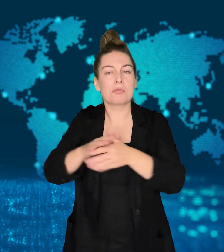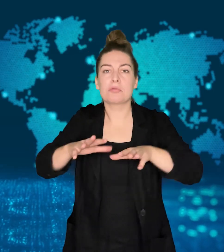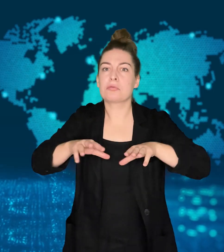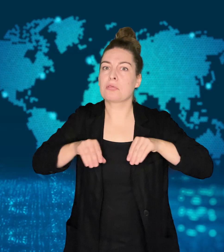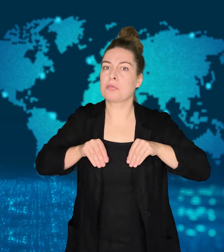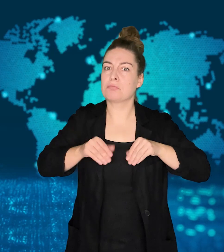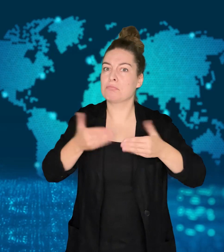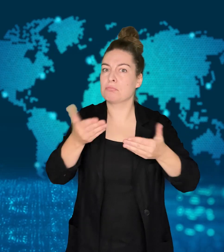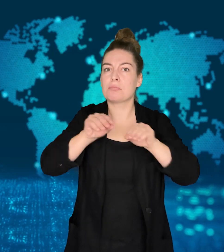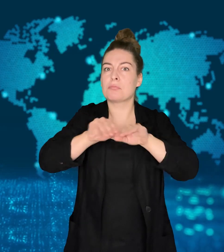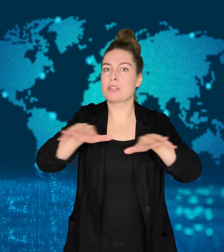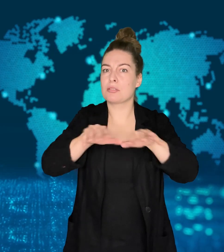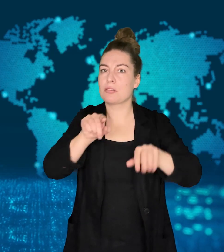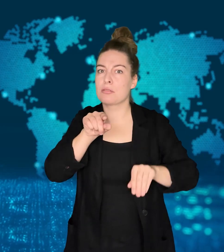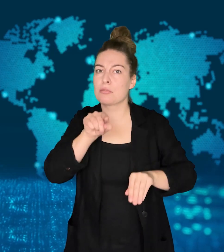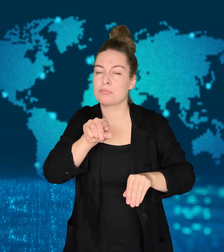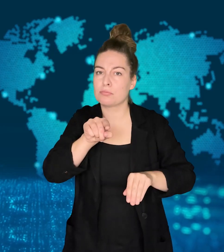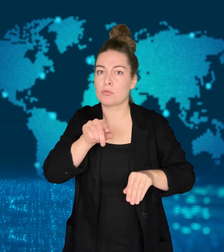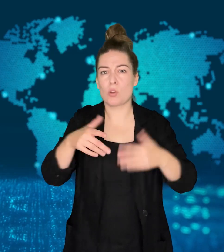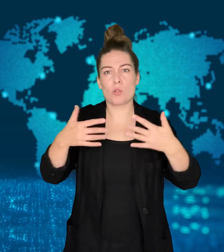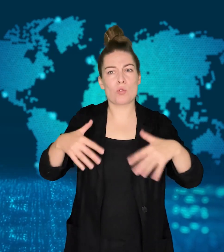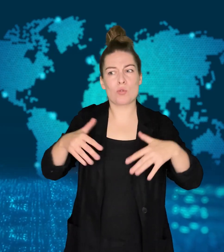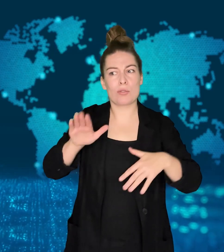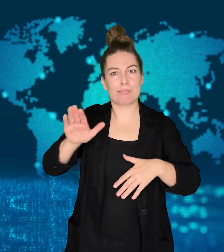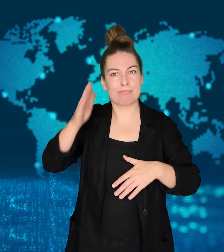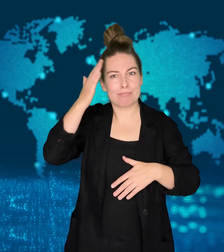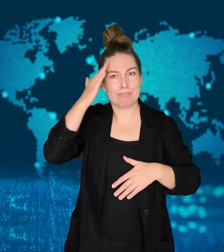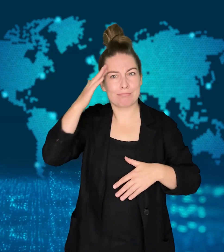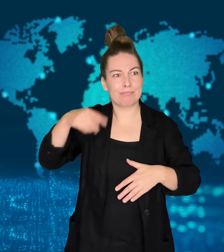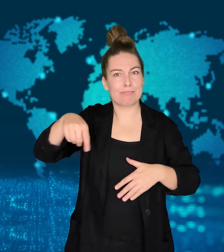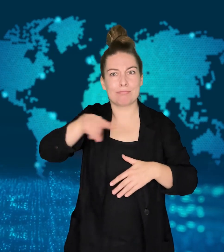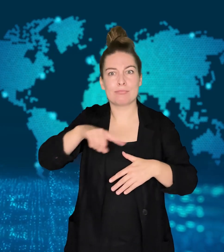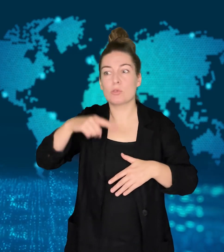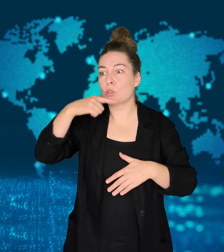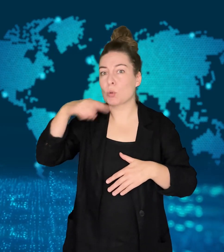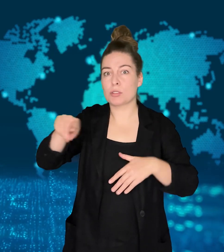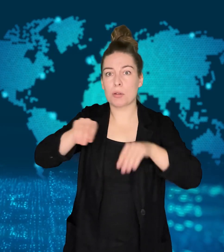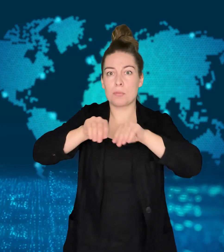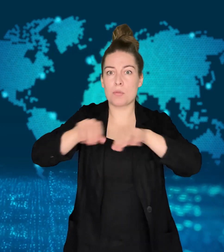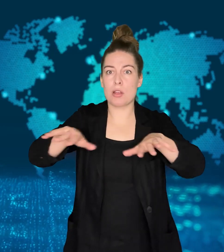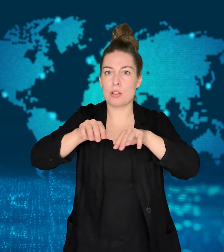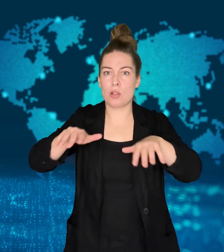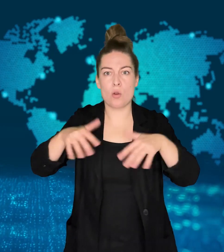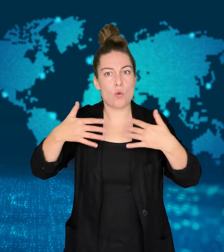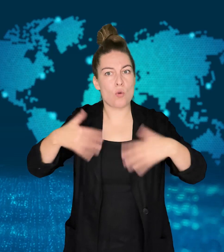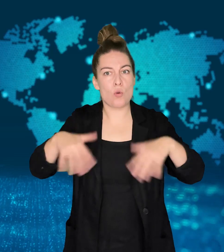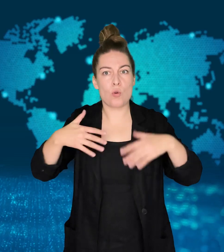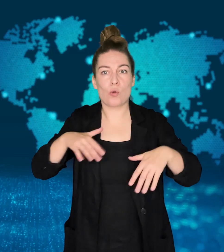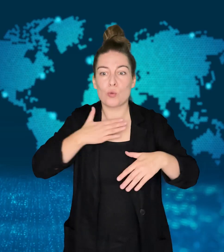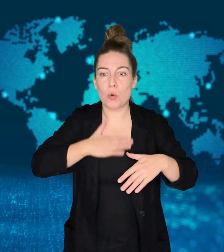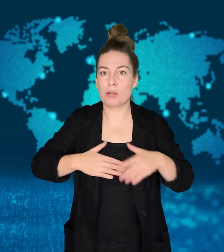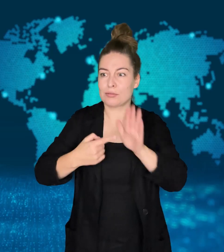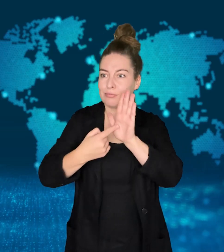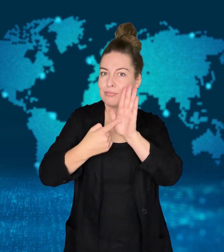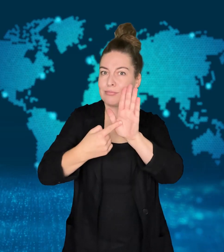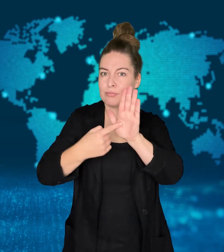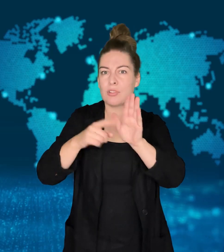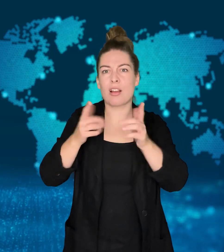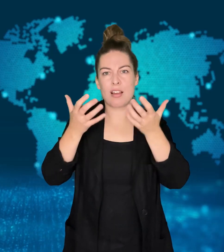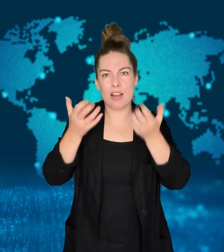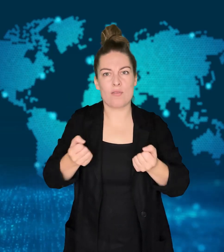Around 140 heads of state and representatives attended